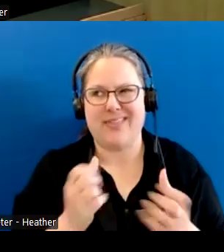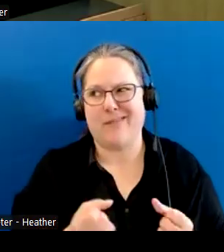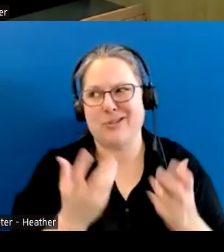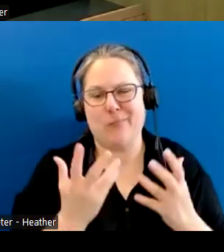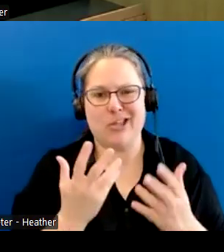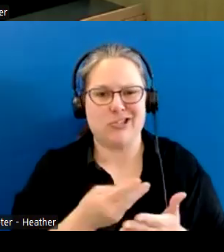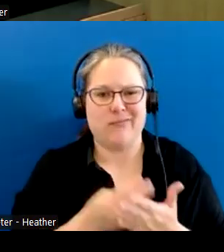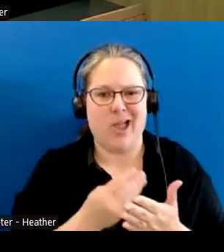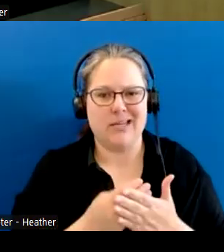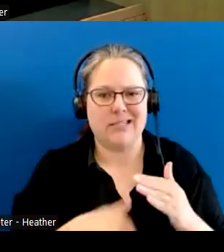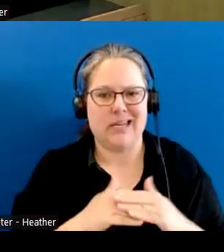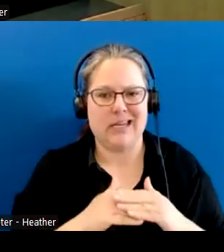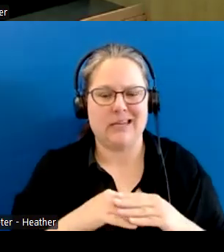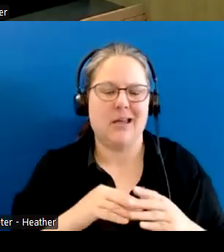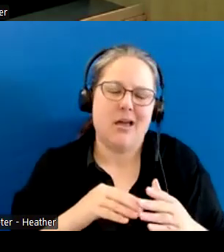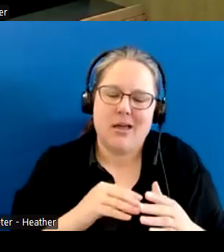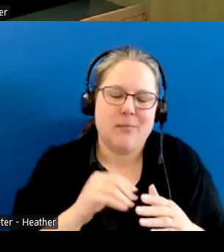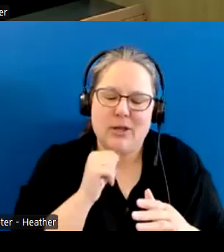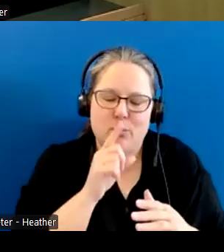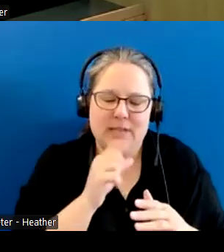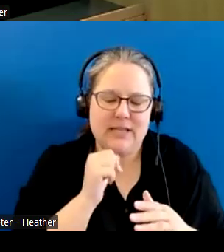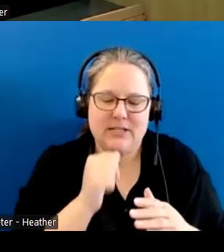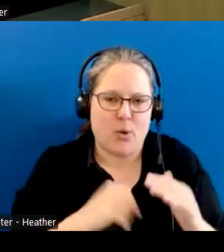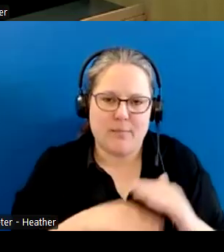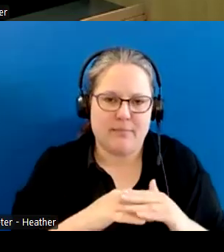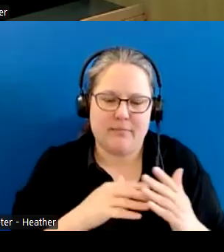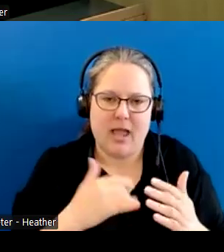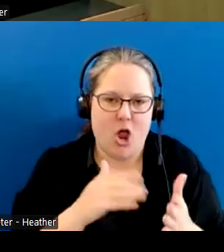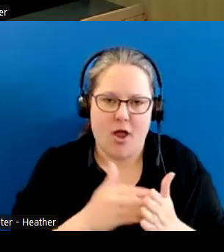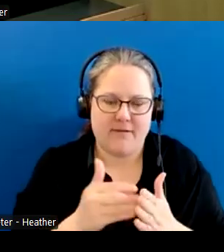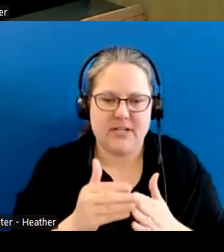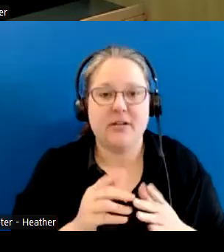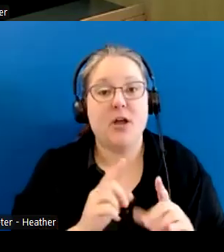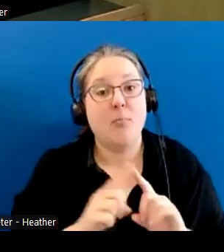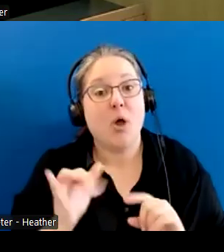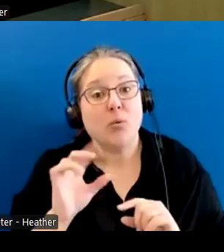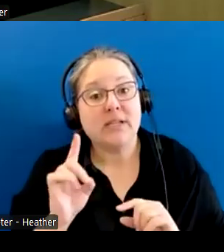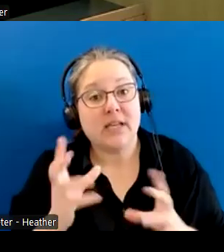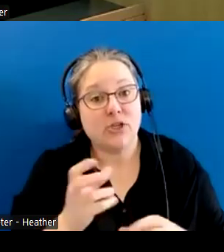us ever reach that point. Um and so when we did, you know, we there was this merit um award that